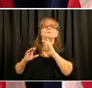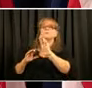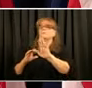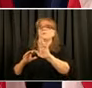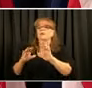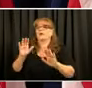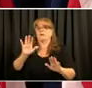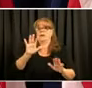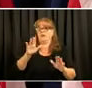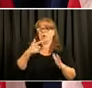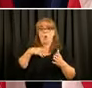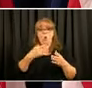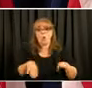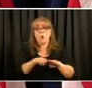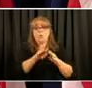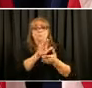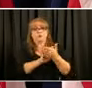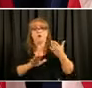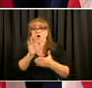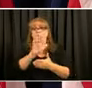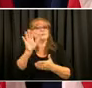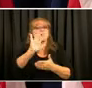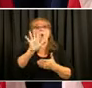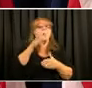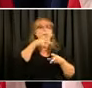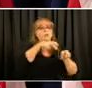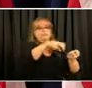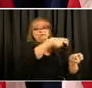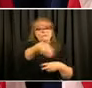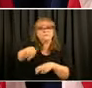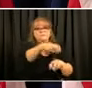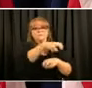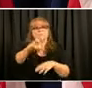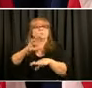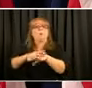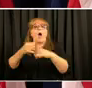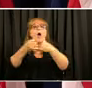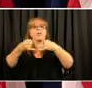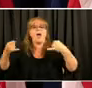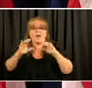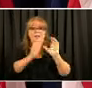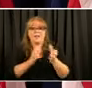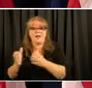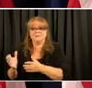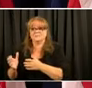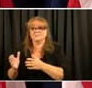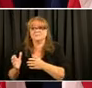for the students who live in the dorms that are quarantined for 14 days they then will be tested